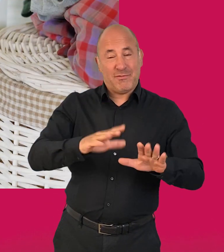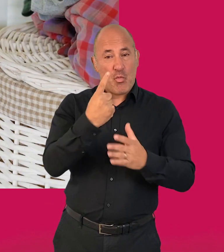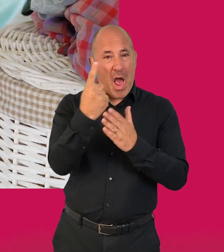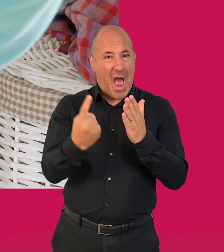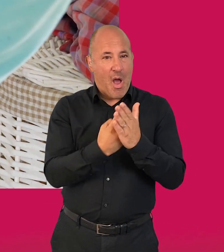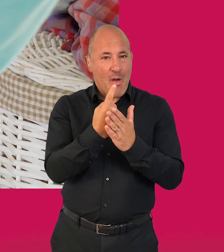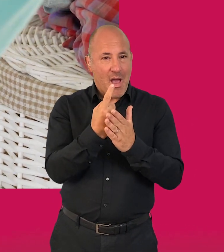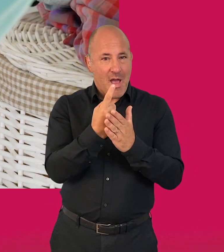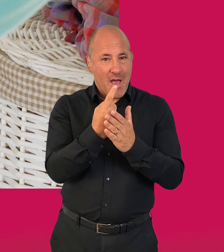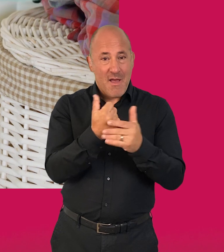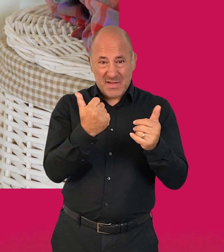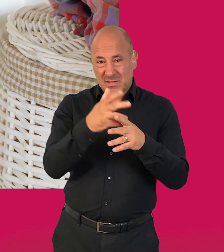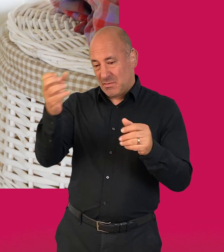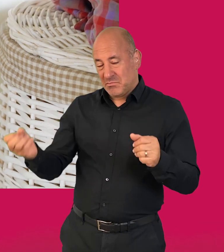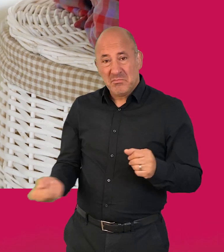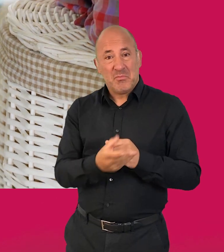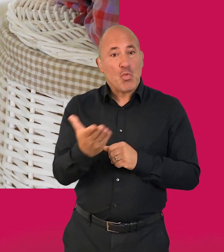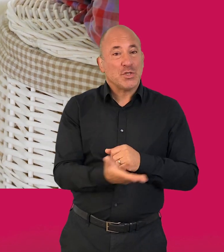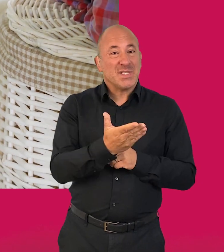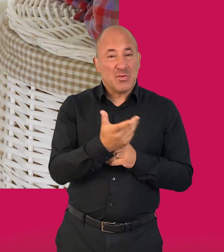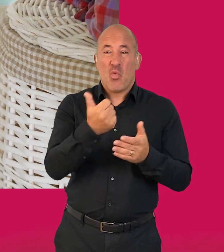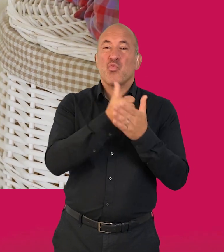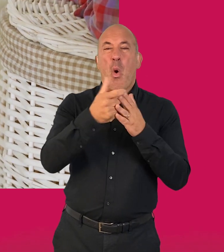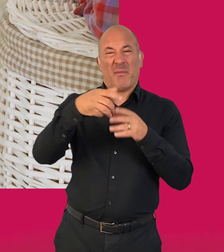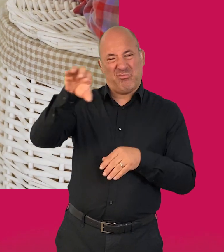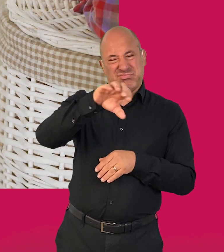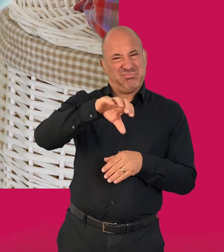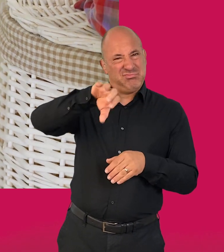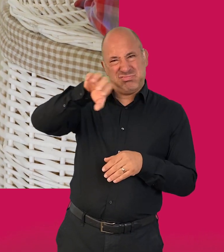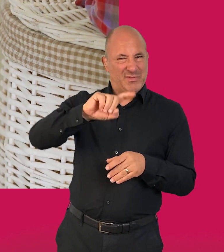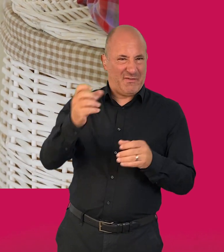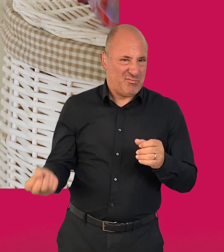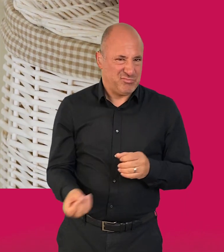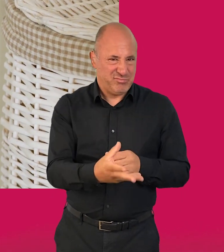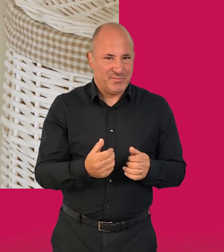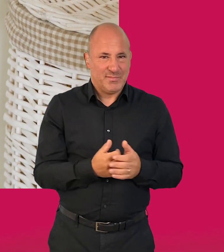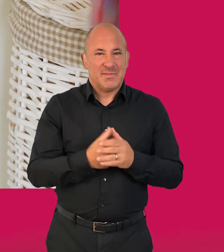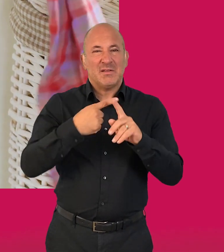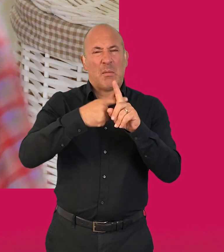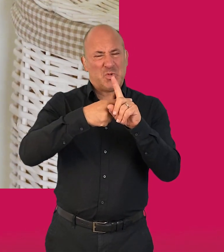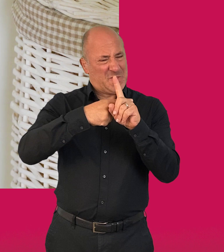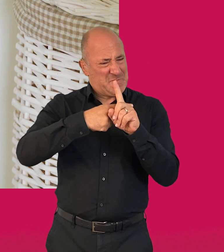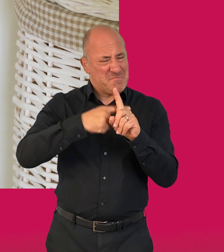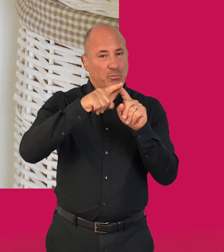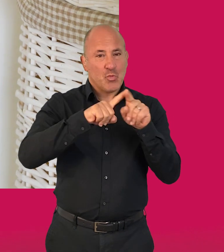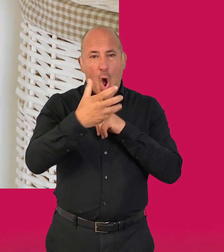Then load the clothing into your washing machine with your regular detergent and wash it at the hottest temperature.